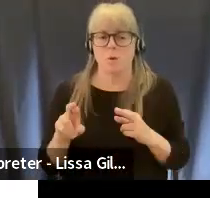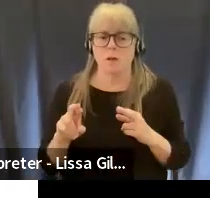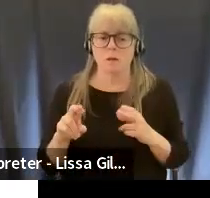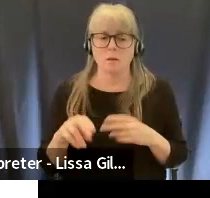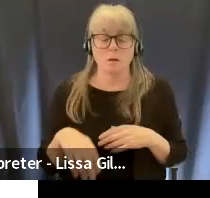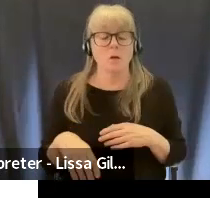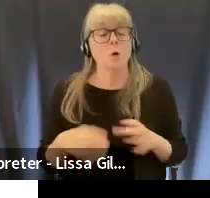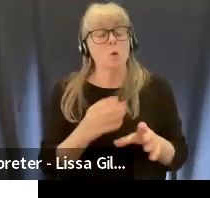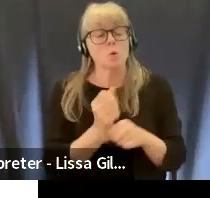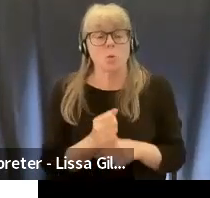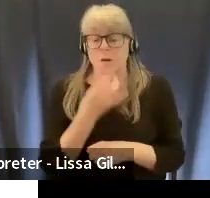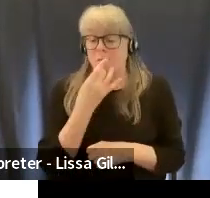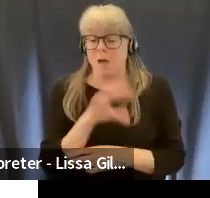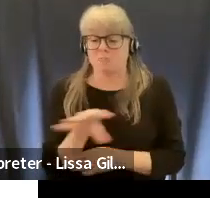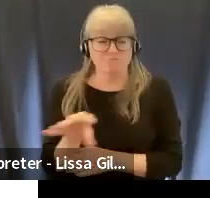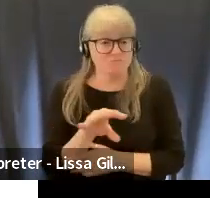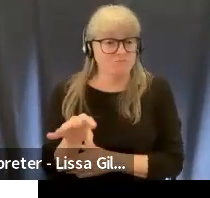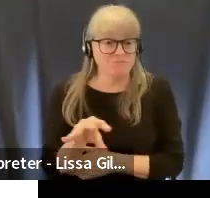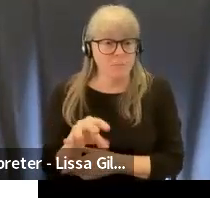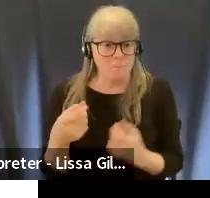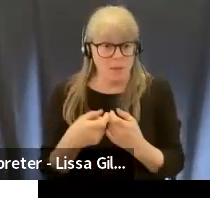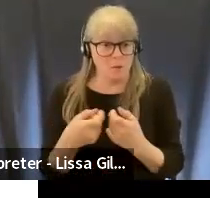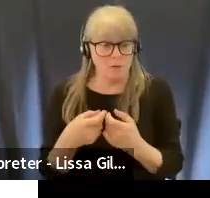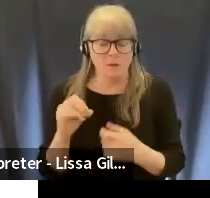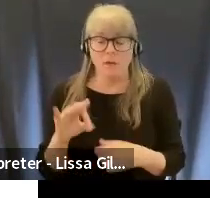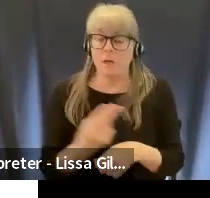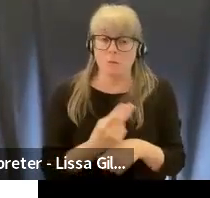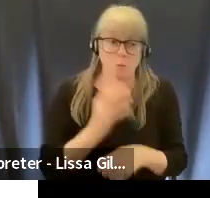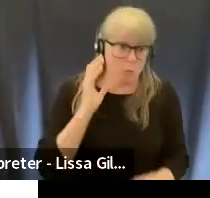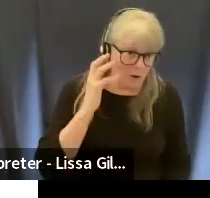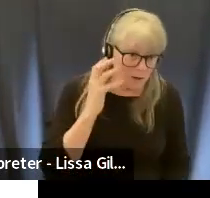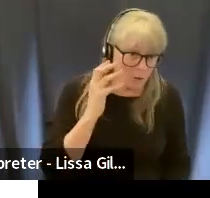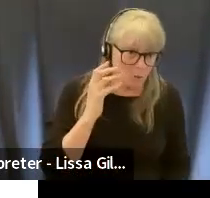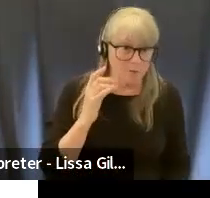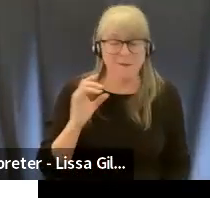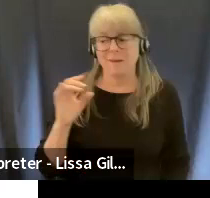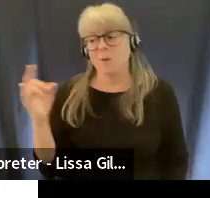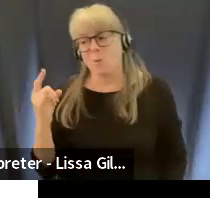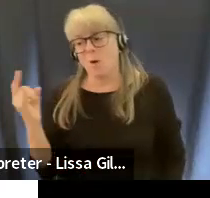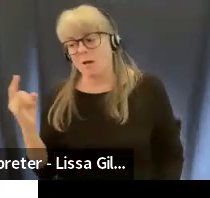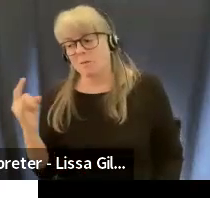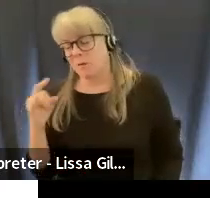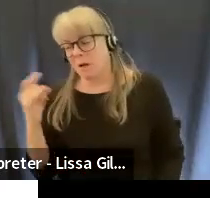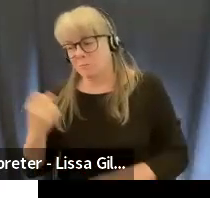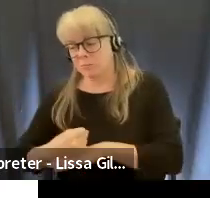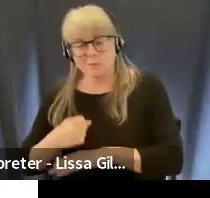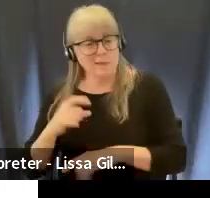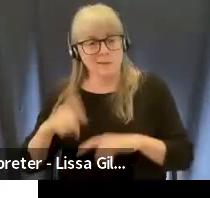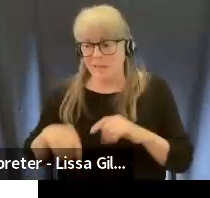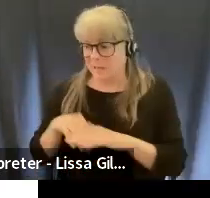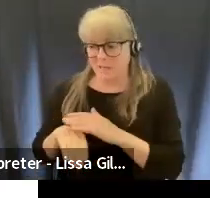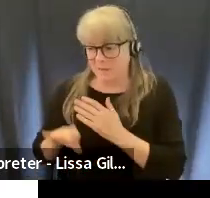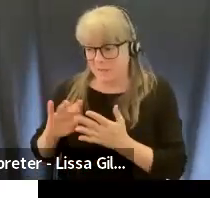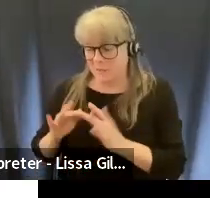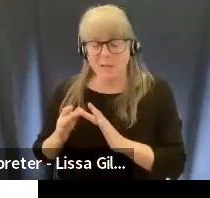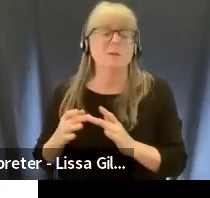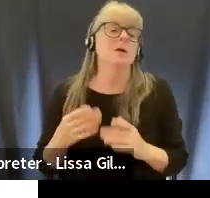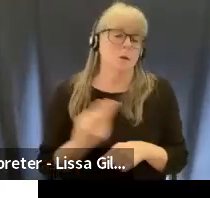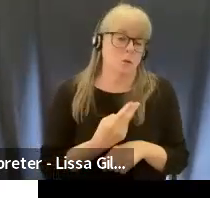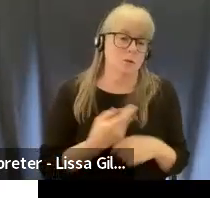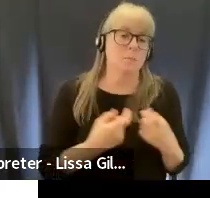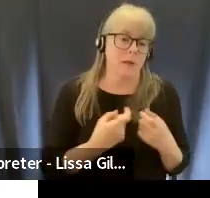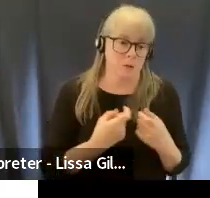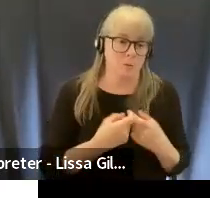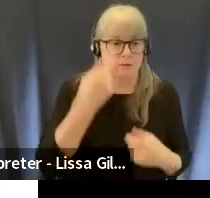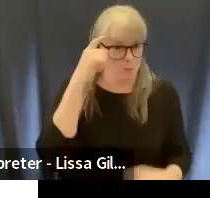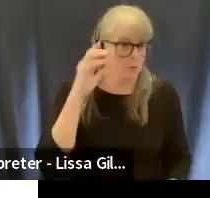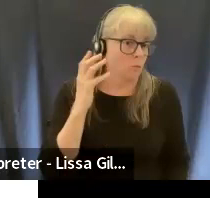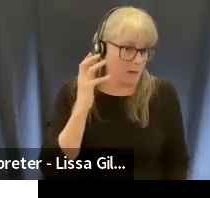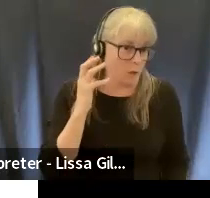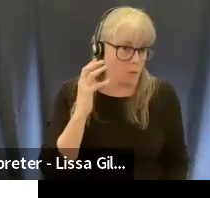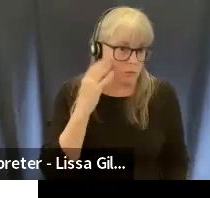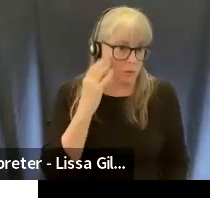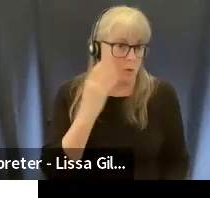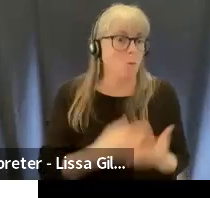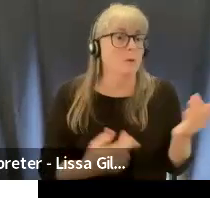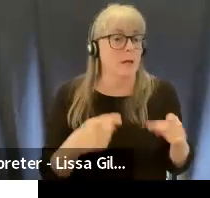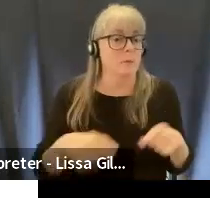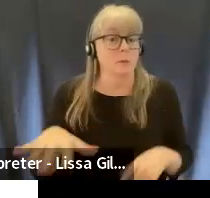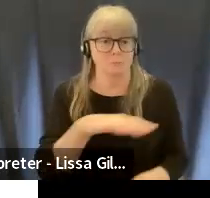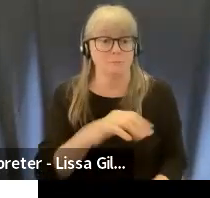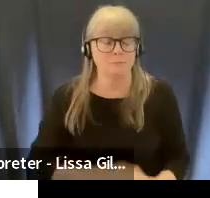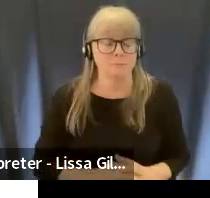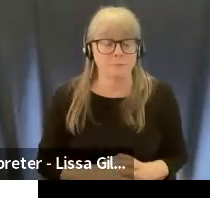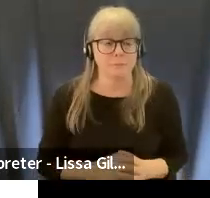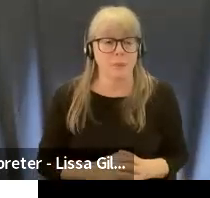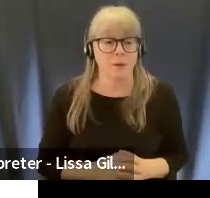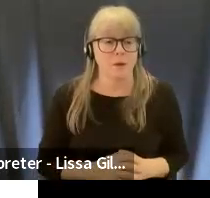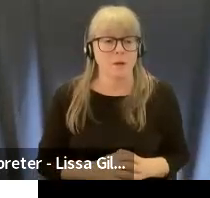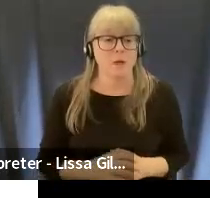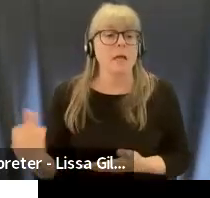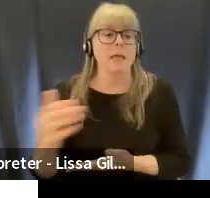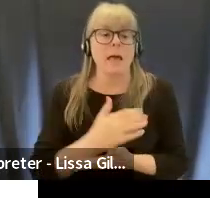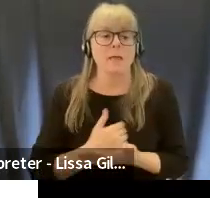for flashlights, but if you use just a regular radio, if their Wi-fi is down and you can't access the Internet, you can use those batteries for powering up your radio to know what's going on, around, you as well gather sanitary personal hygiene